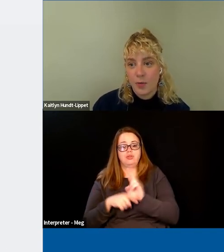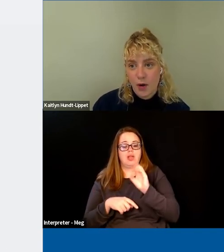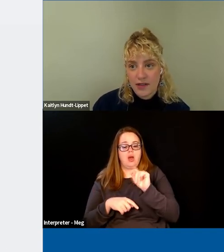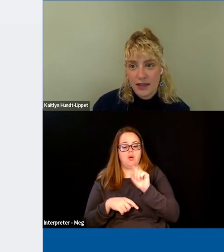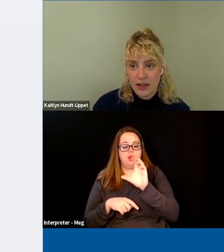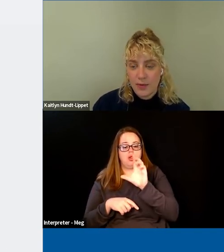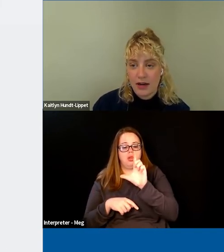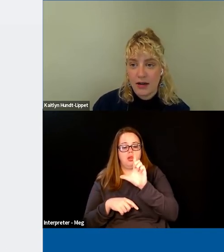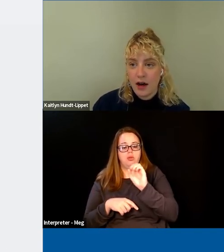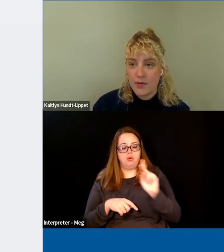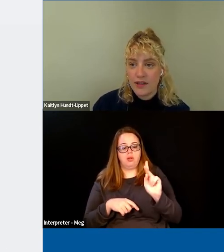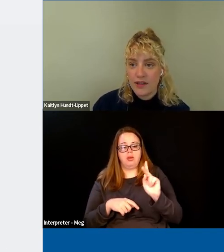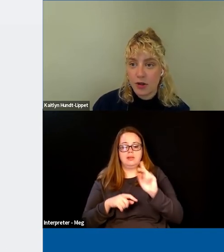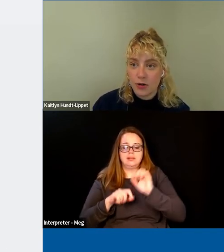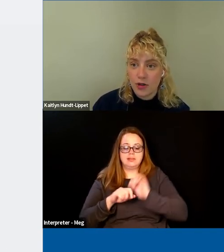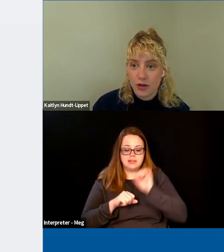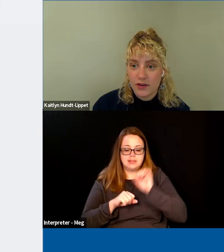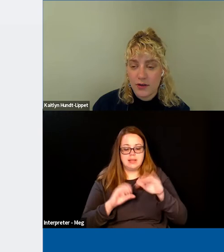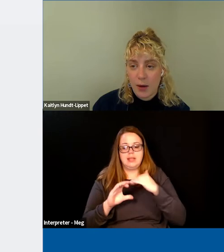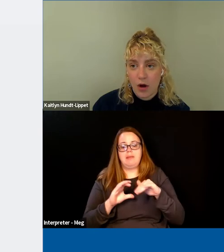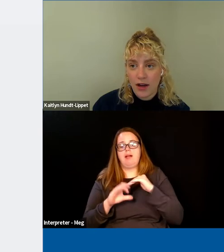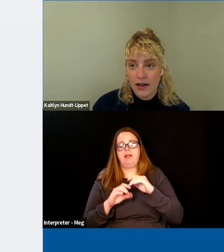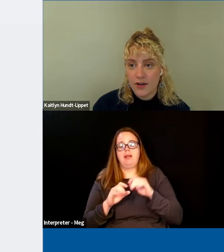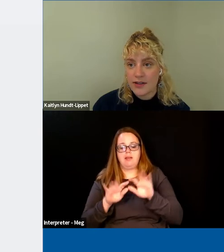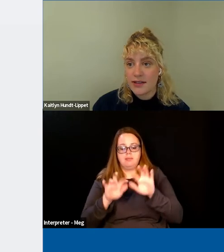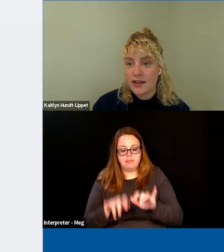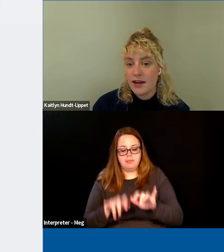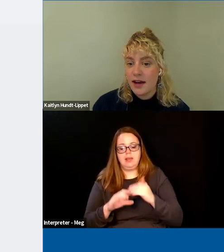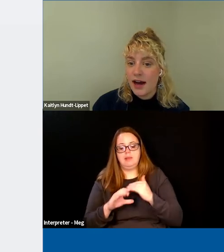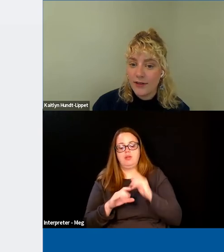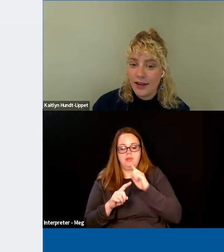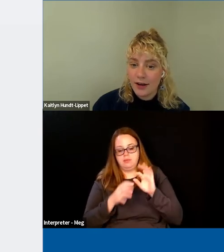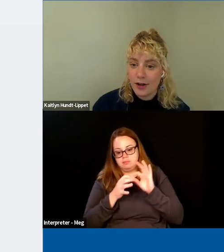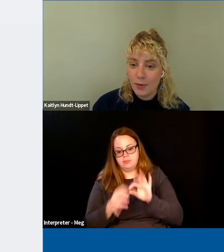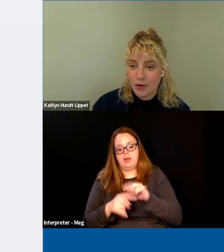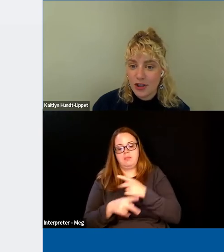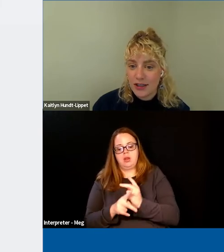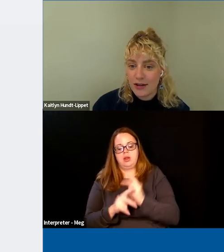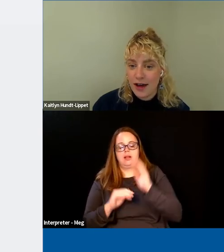composing an email is very crucial to that product versus having an emoji